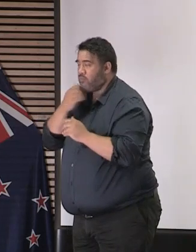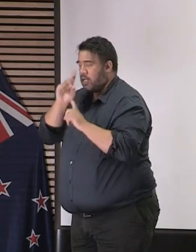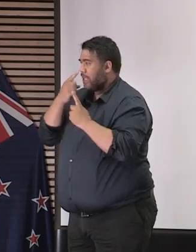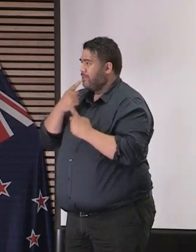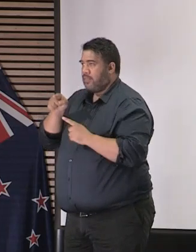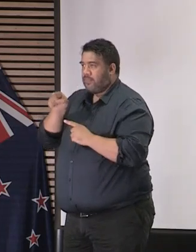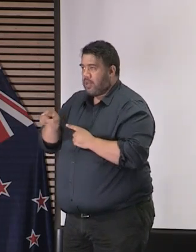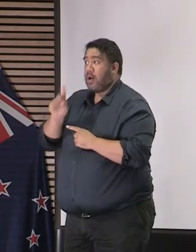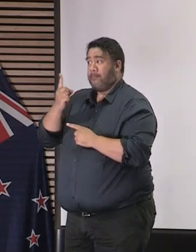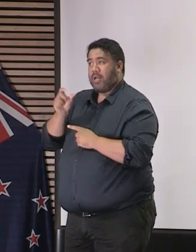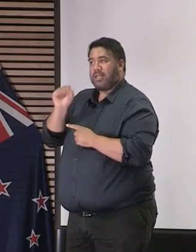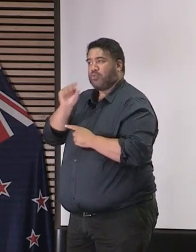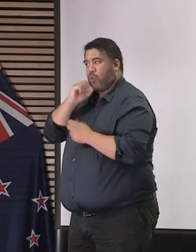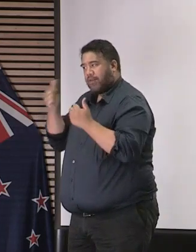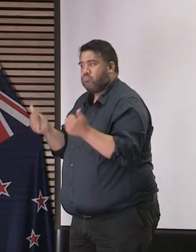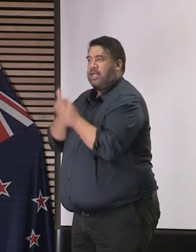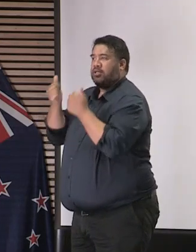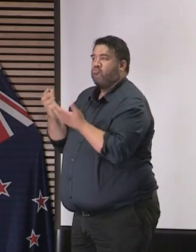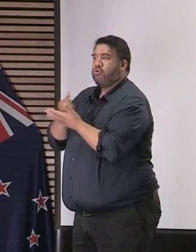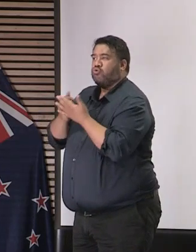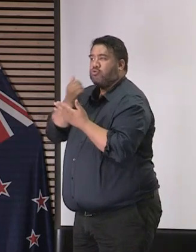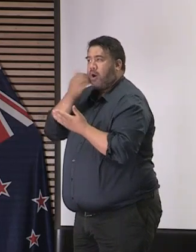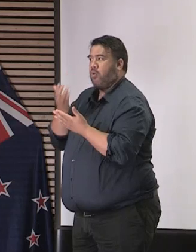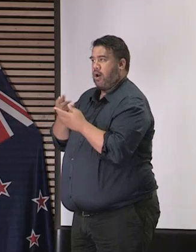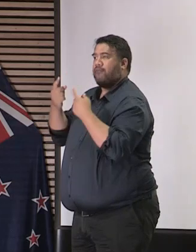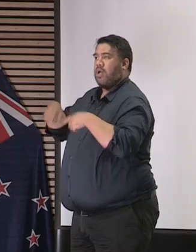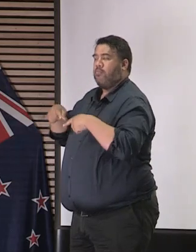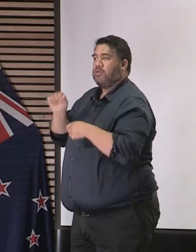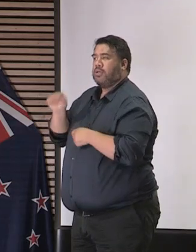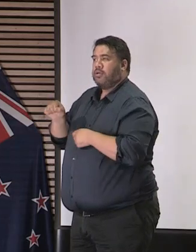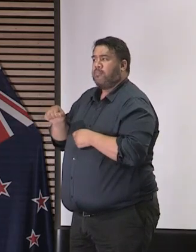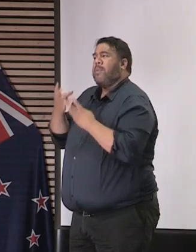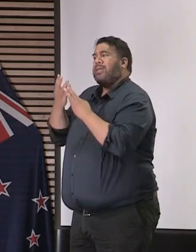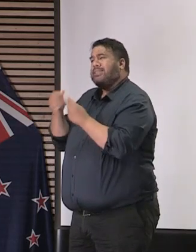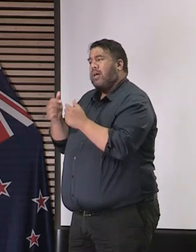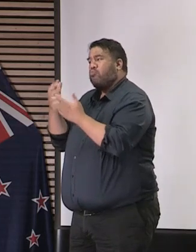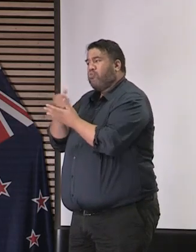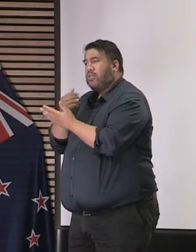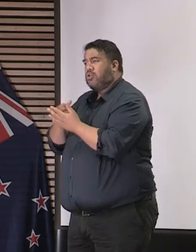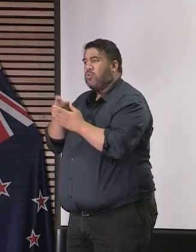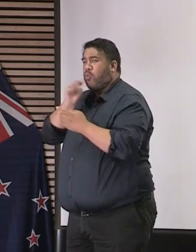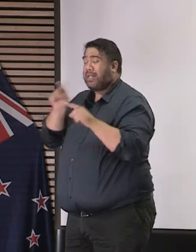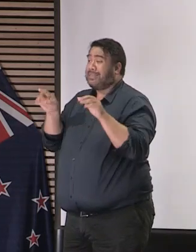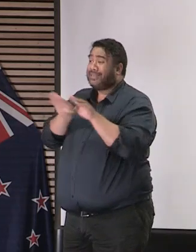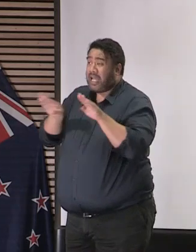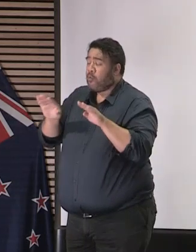resource? I can't say there will be for every single resource but I can say there will be extensive Te Reo Maori